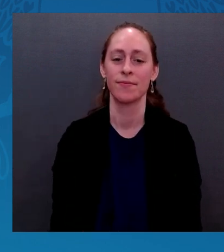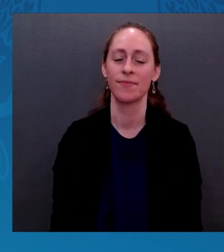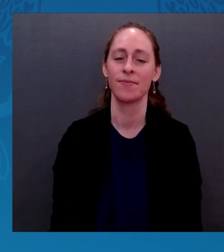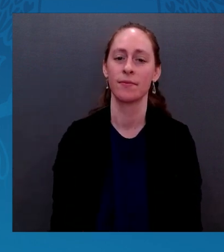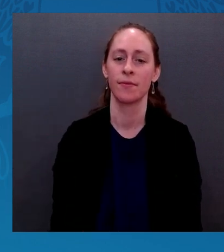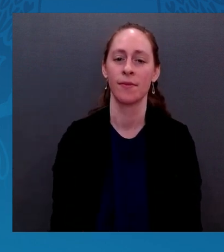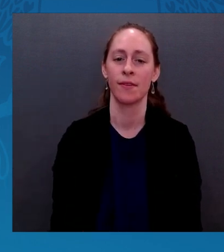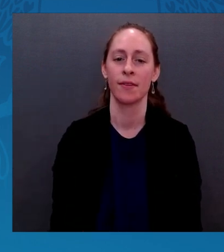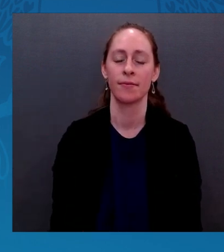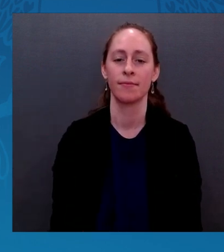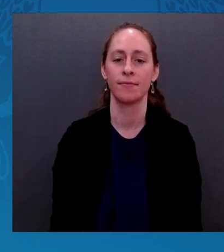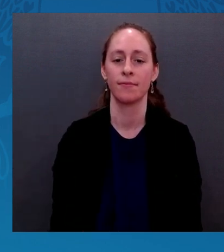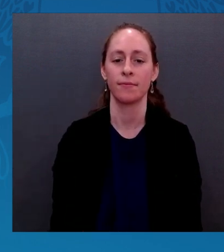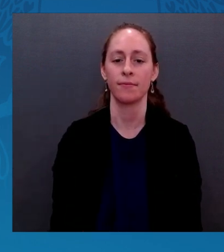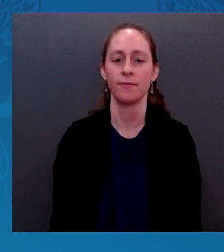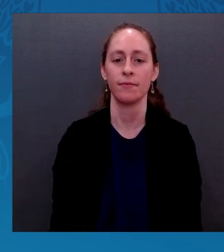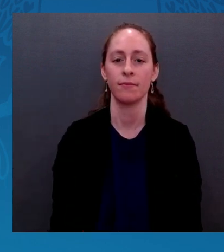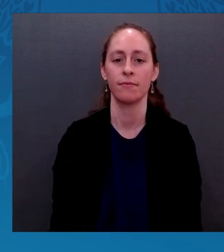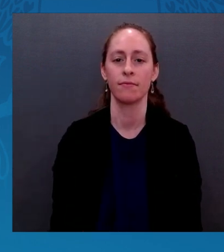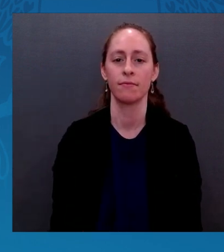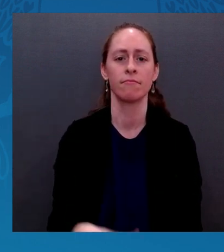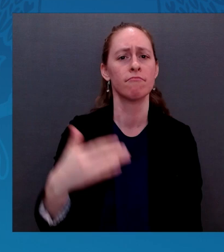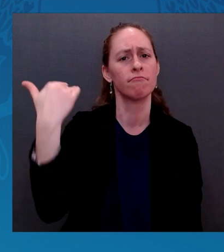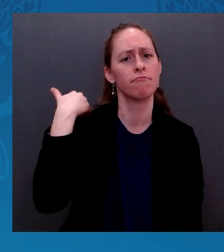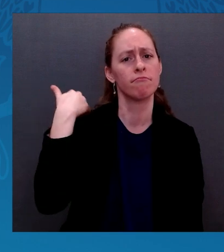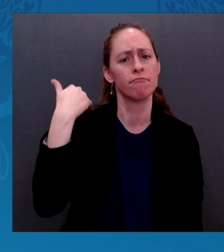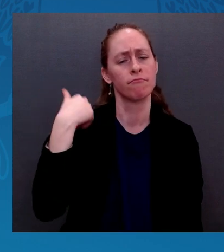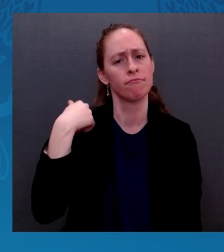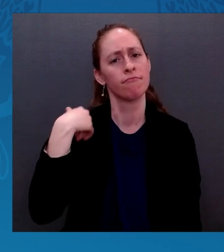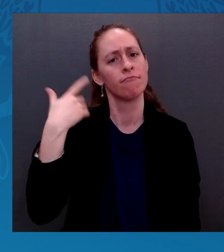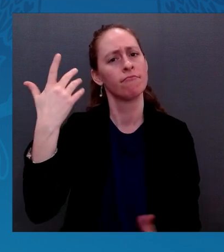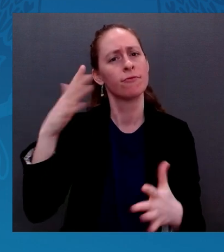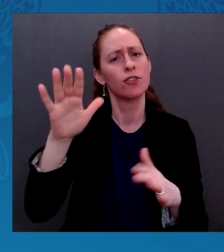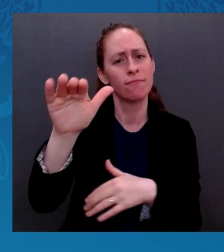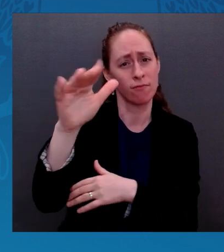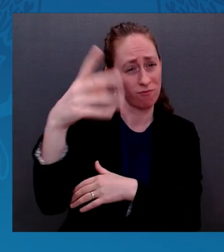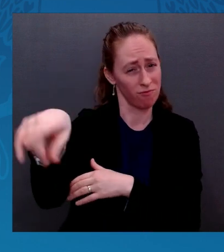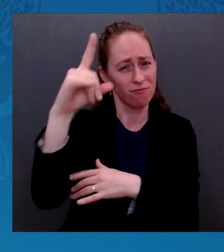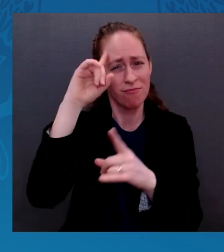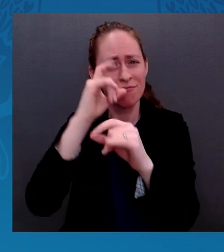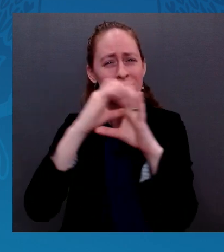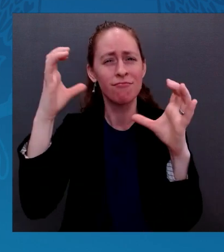they should look to New Jersey. So I am especially honored that our state and the city of Newark,